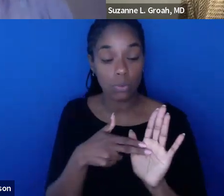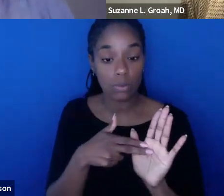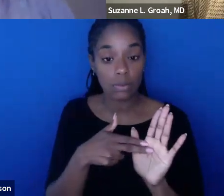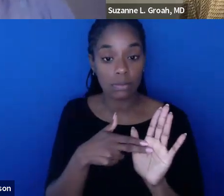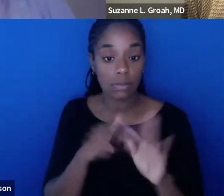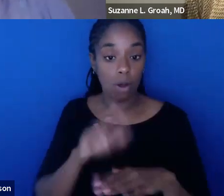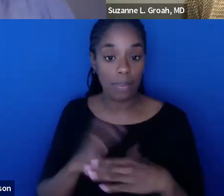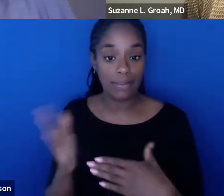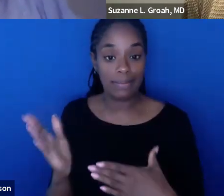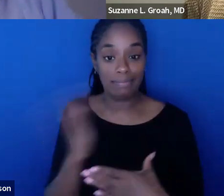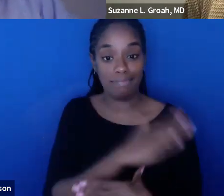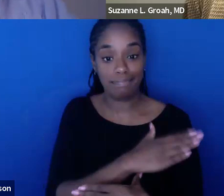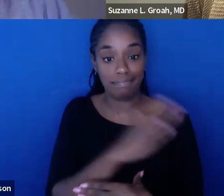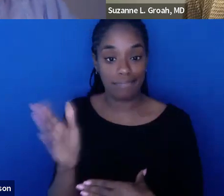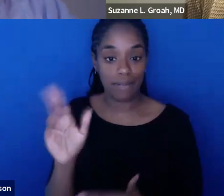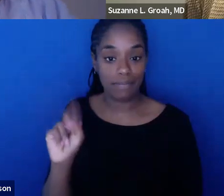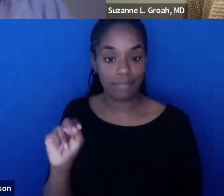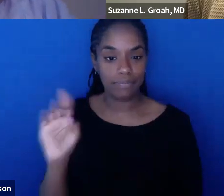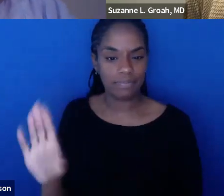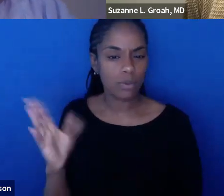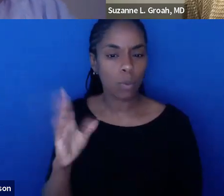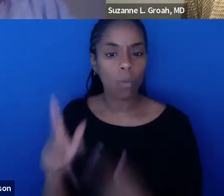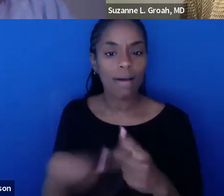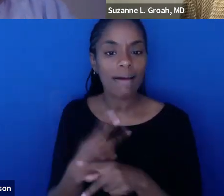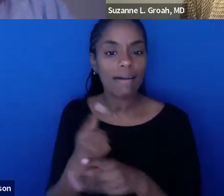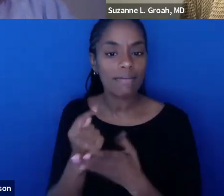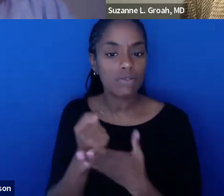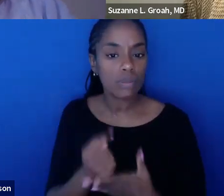the neurogenic bladder, what kind of treatments would be available?